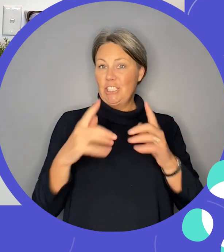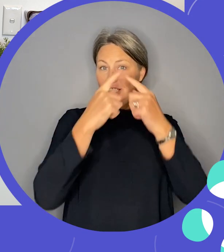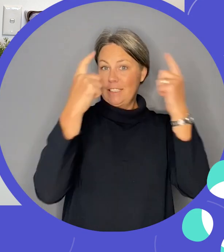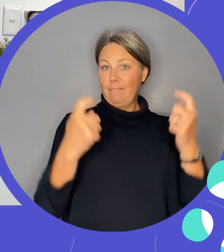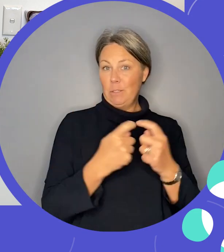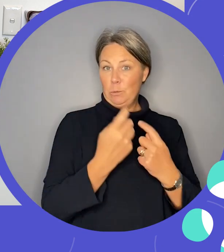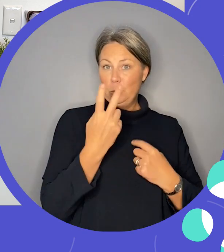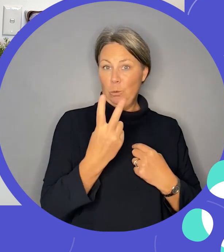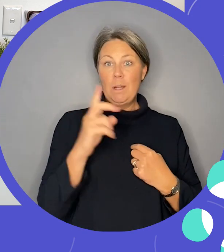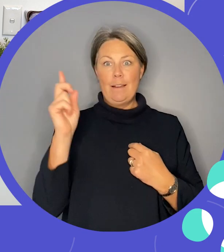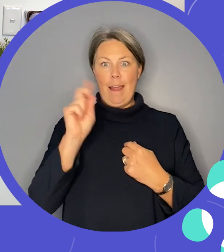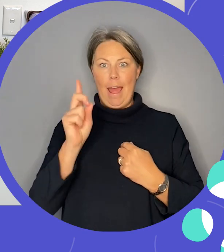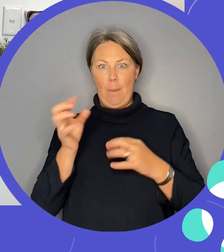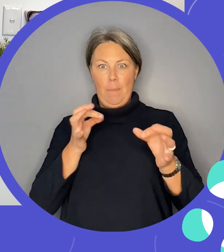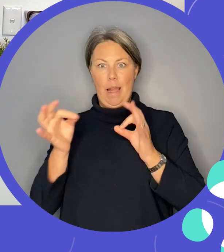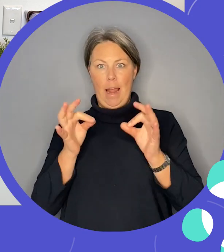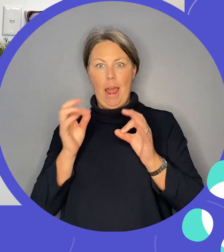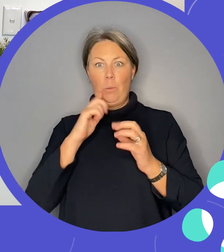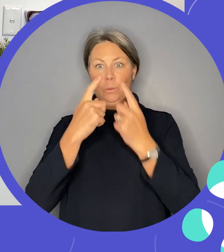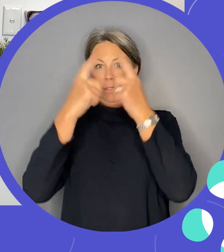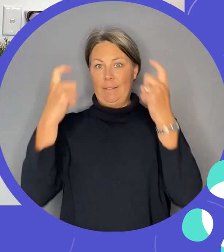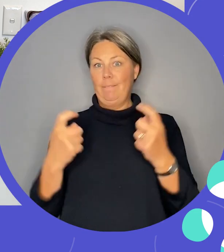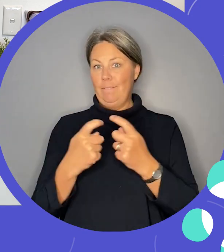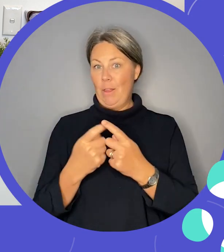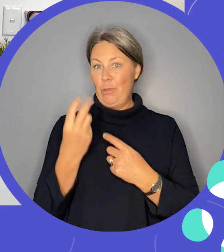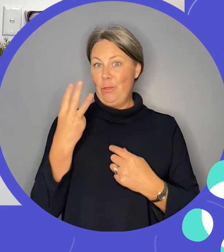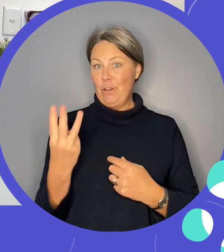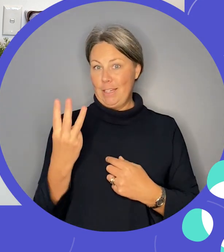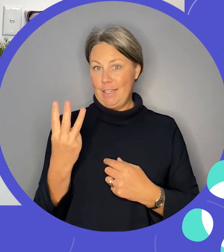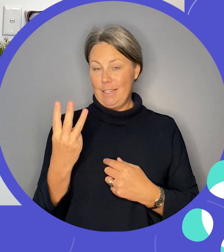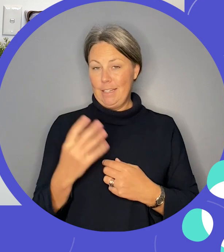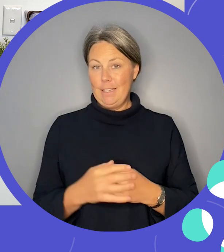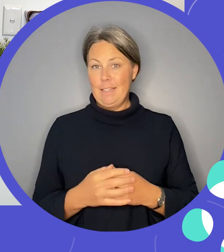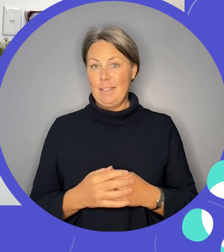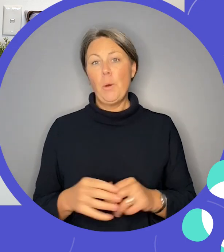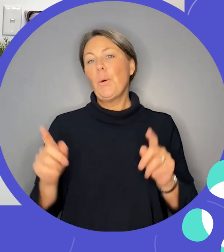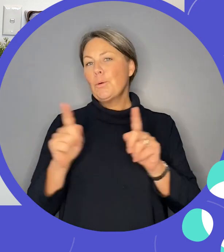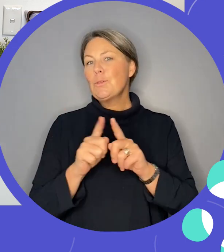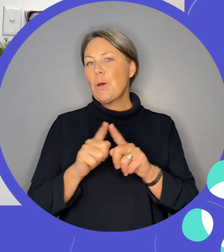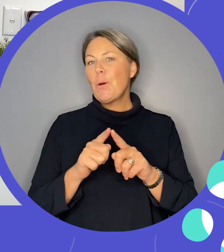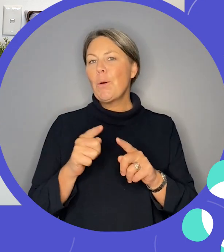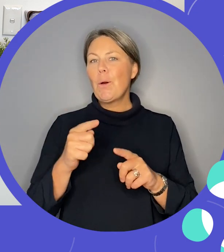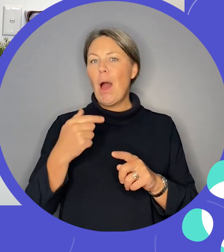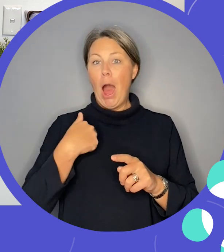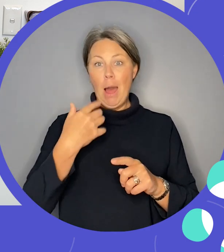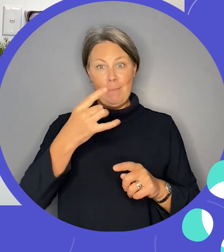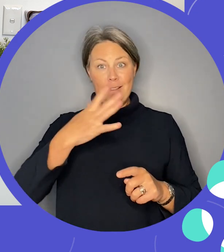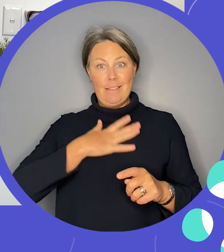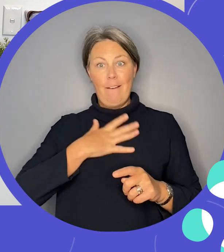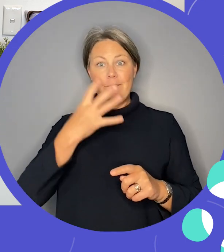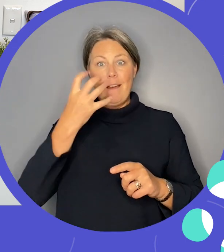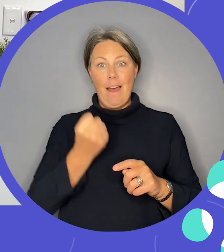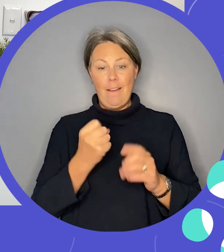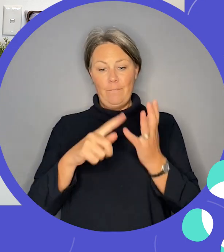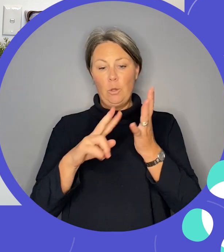and now I'm enroled in my Certificate III for this year, but also for myself, I do have a unilateral mild loss. So, the Auslan’s really helpful